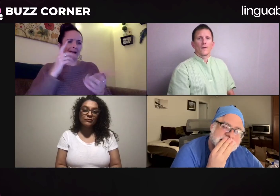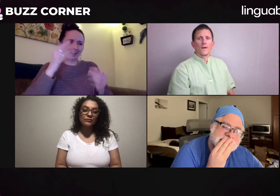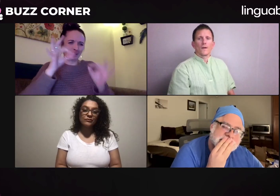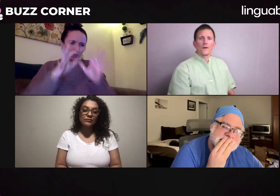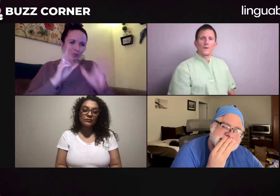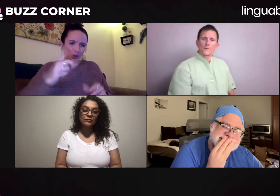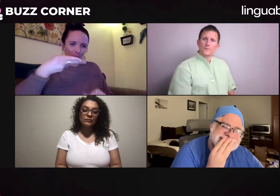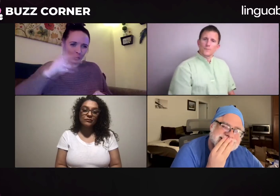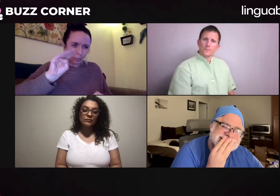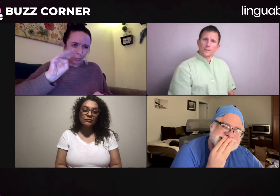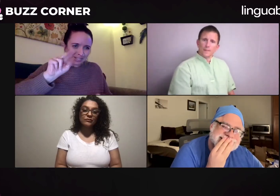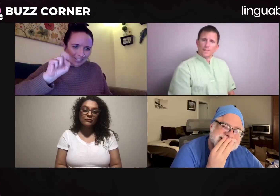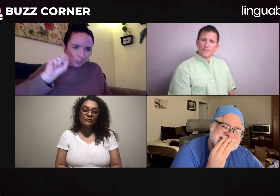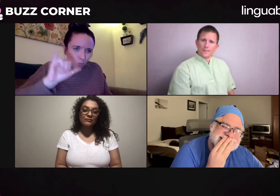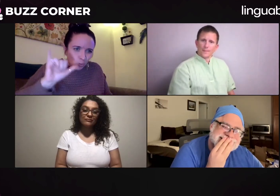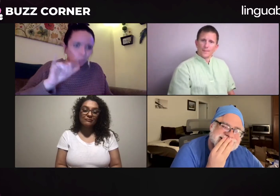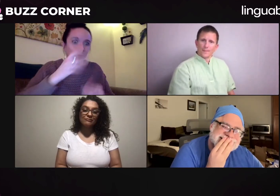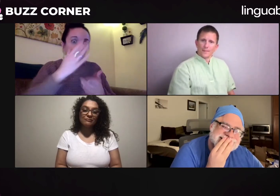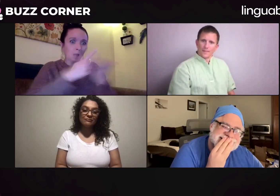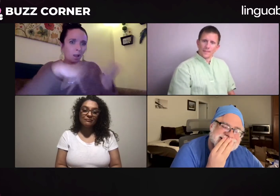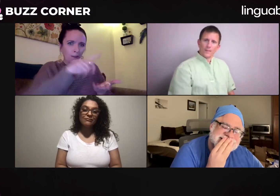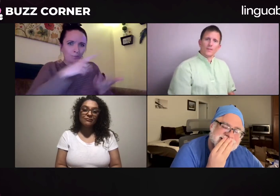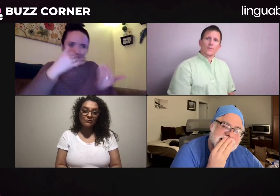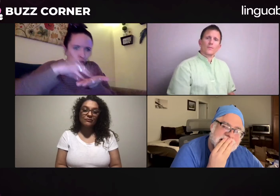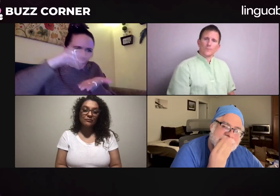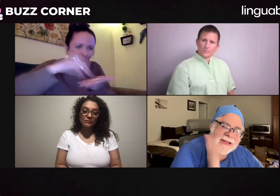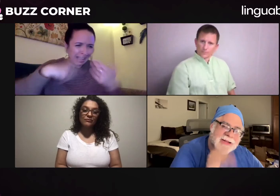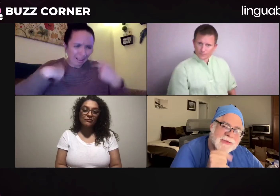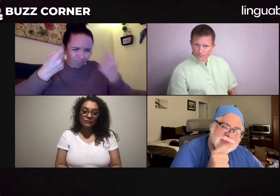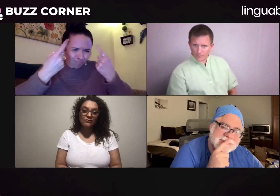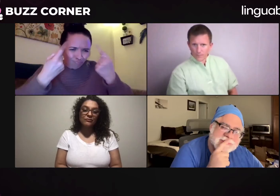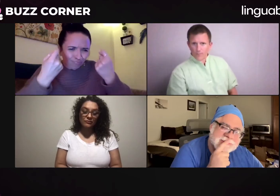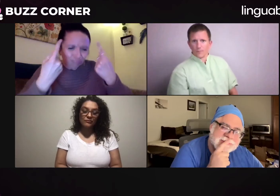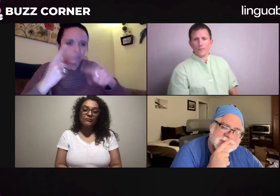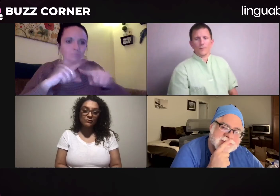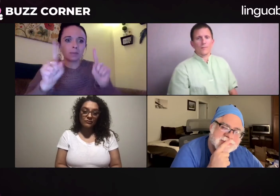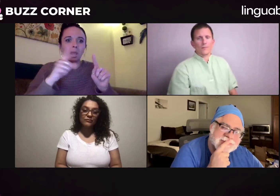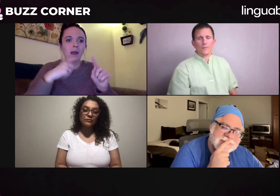I mean, also remembering that interpreters are human beings and it's a practice profession. They're learning as they go.